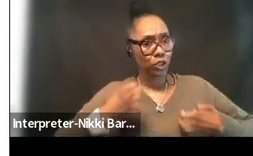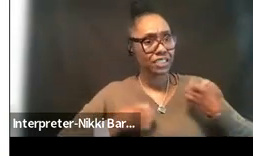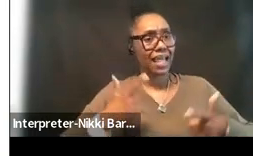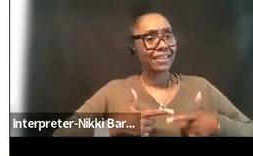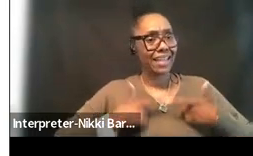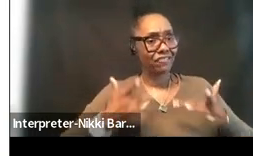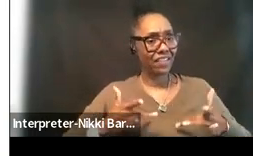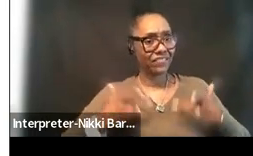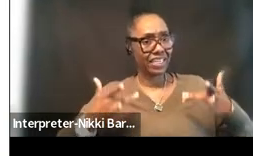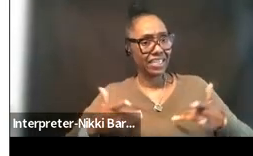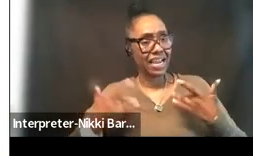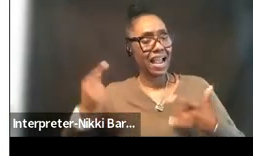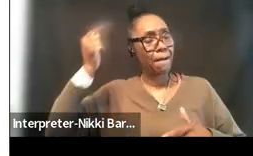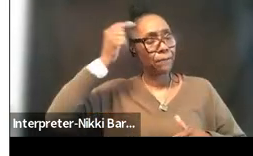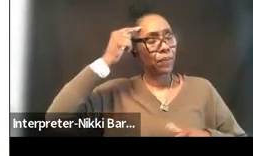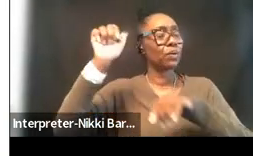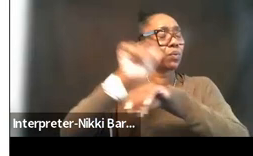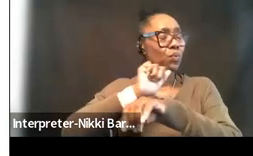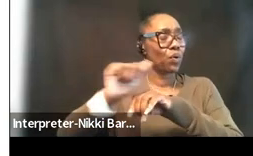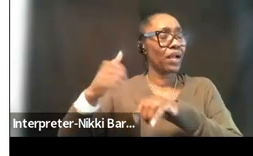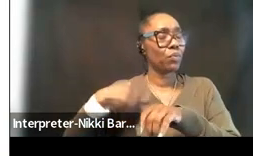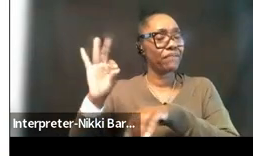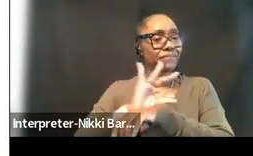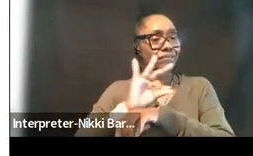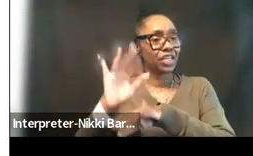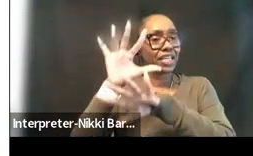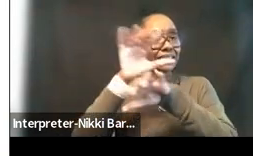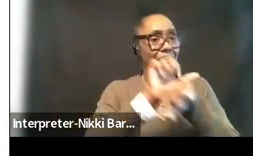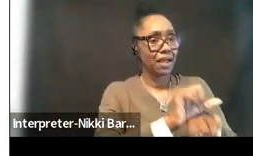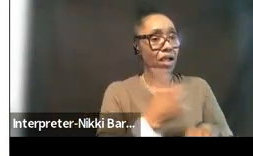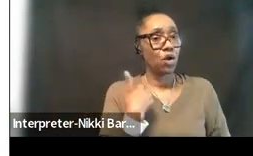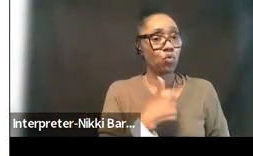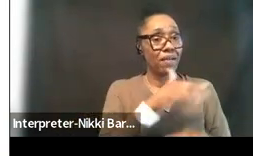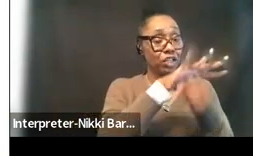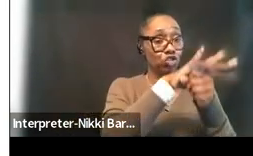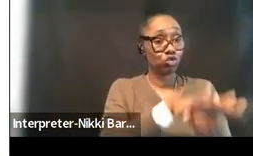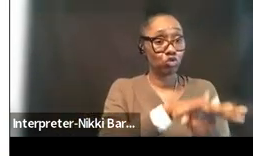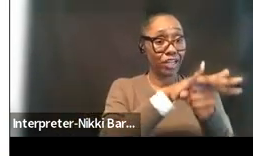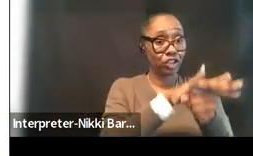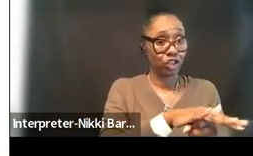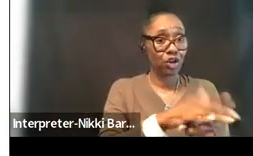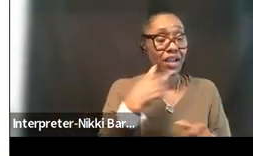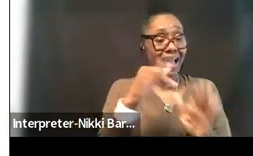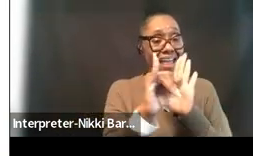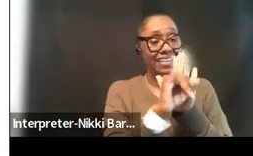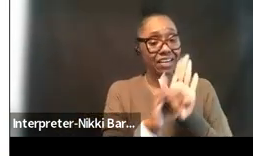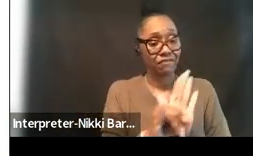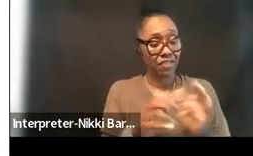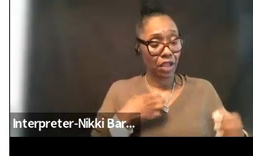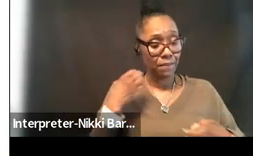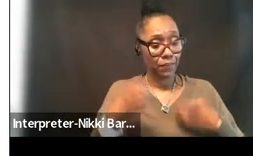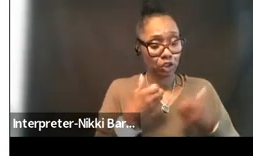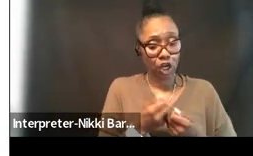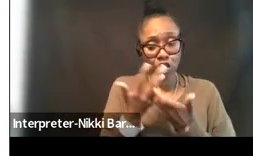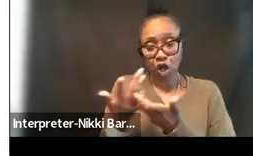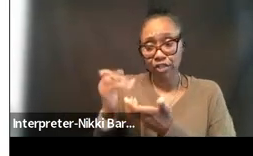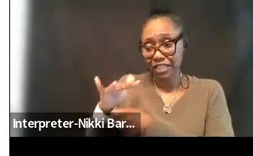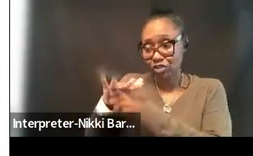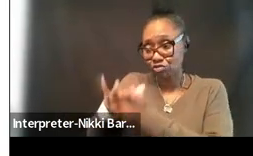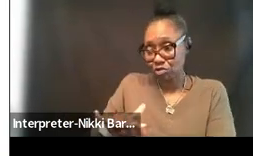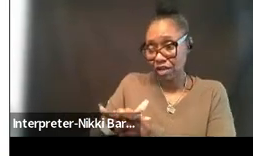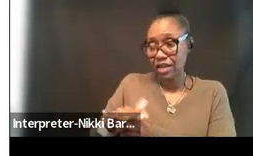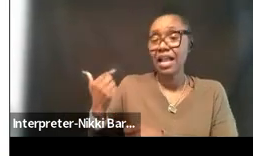That's what keeps us functioning adaptively is that we have a stressor. Our brain identifies an emotion being caused by this stressor and then we cope adaptively through that emotion.